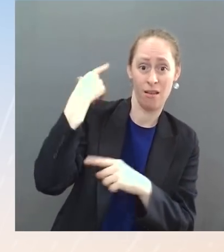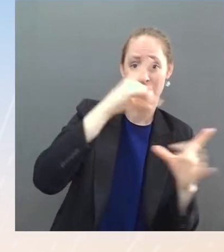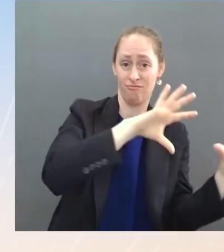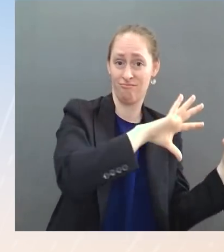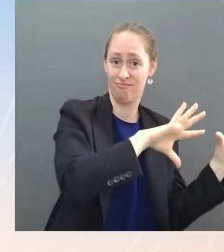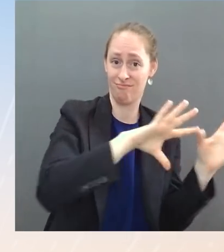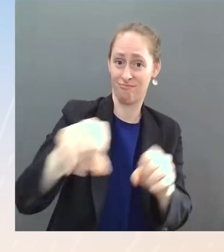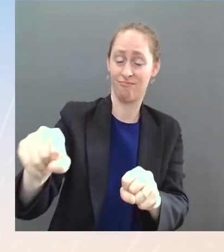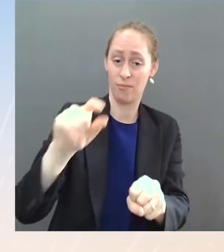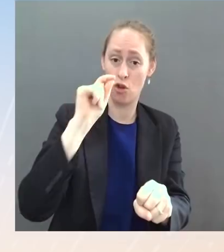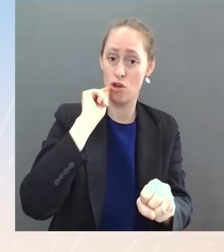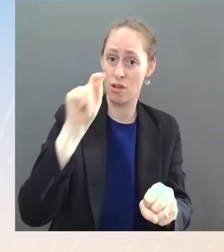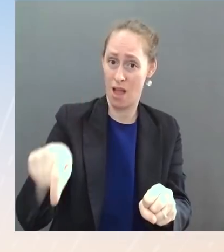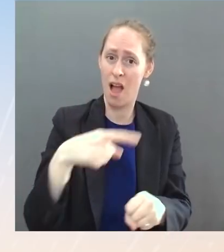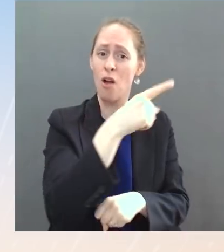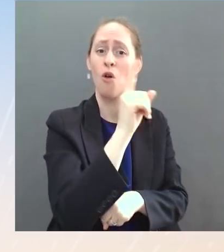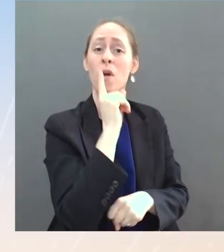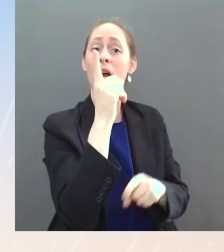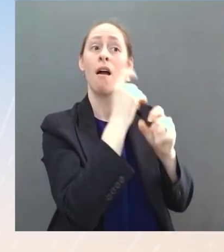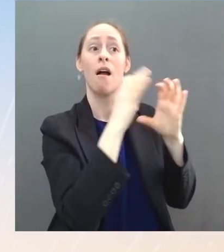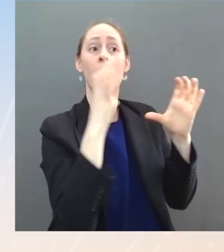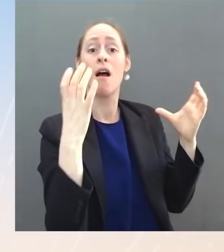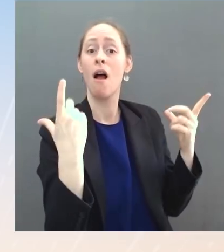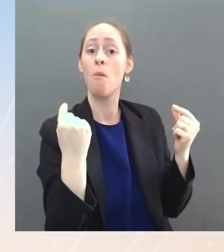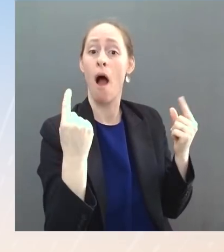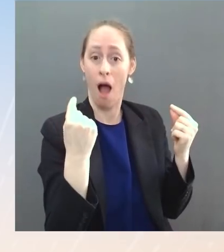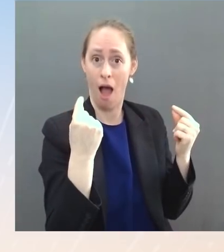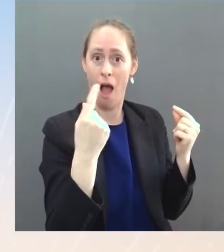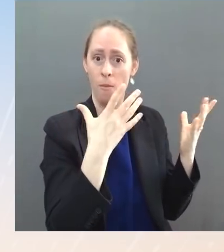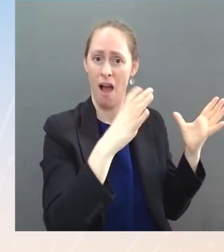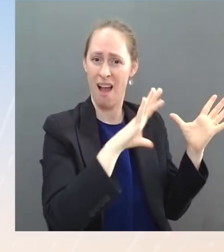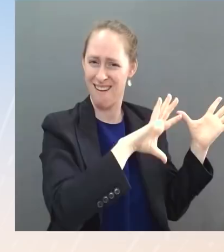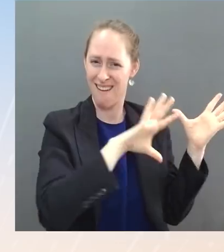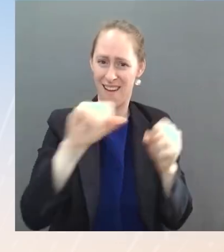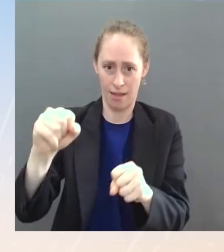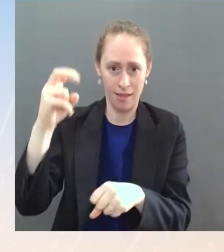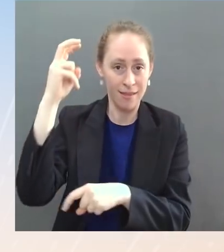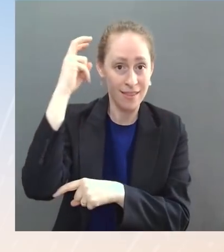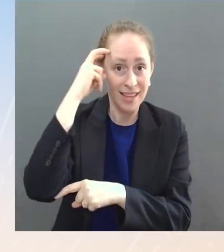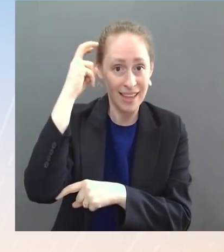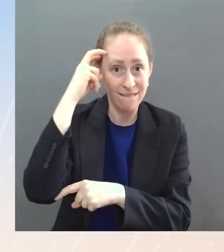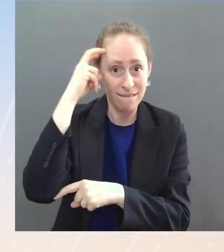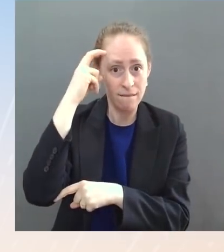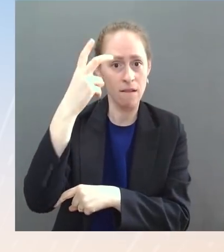and take control of much -- if not all -- of Ukraine. Russia believed that it could accomplish